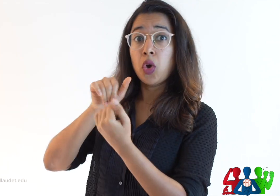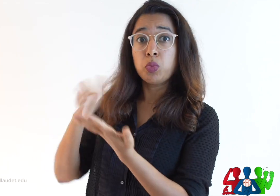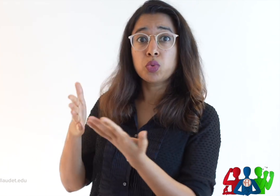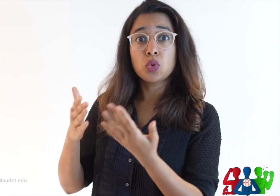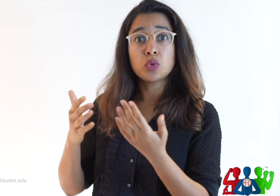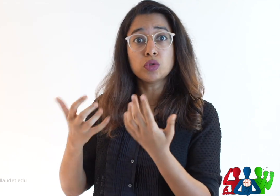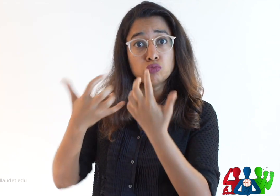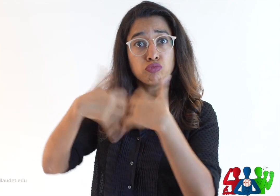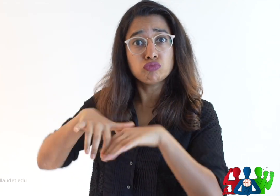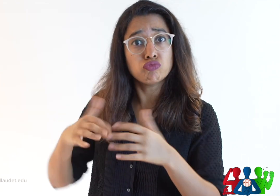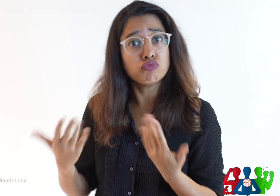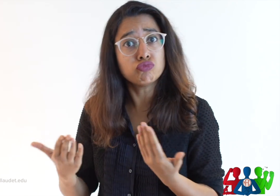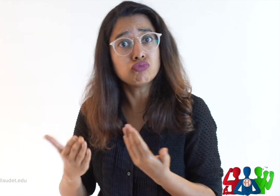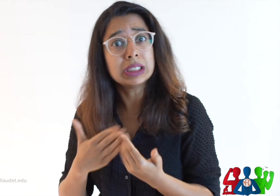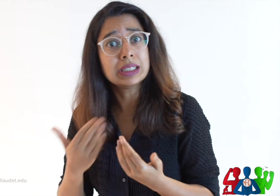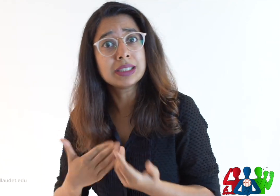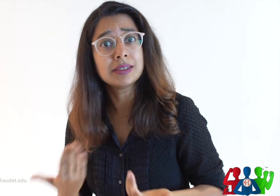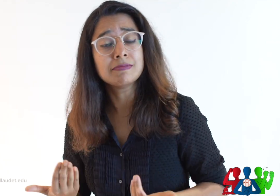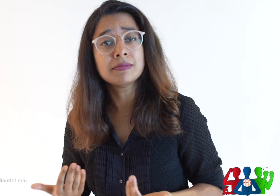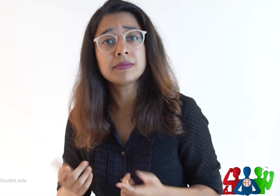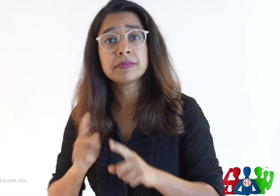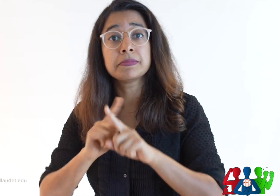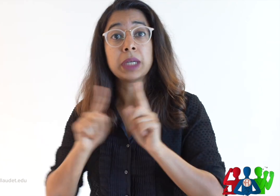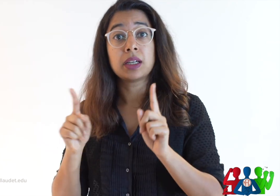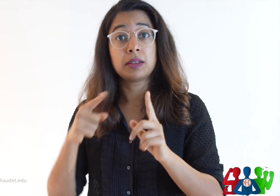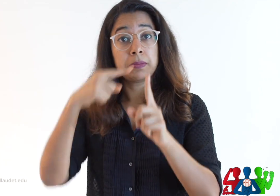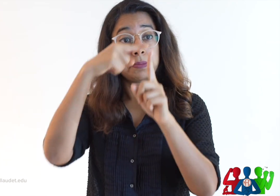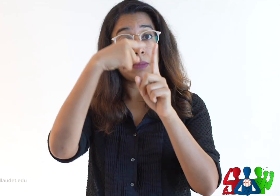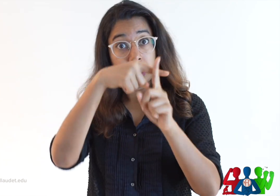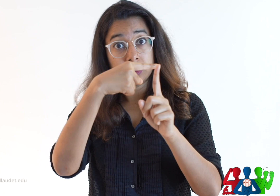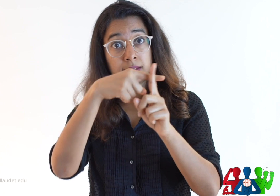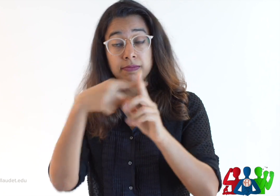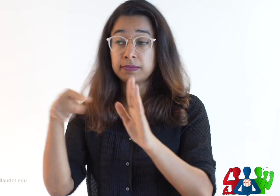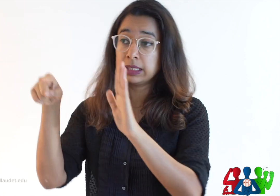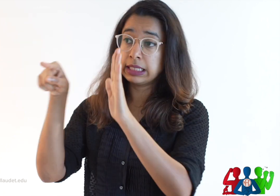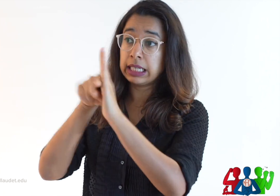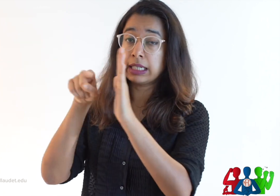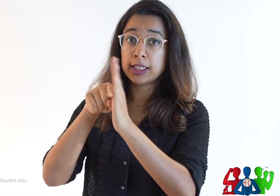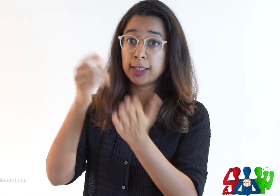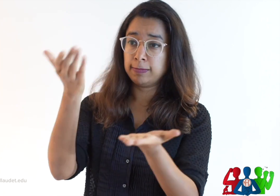we pick heroes and holidays for different communities and that might